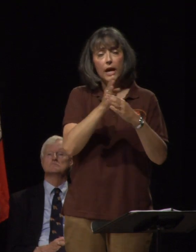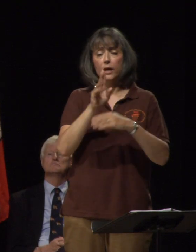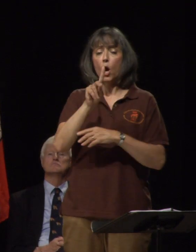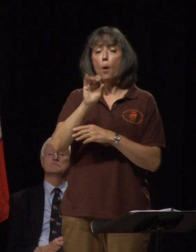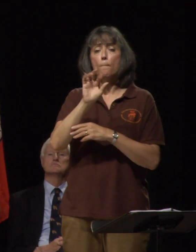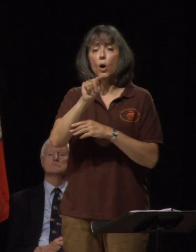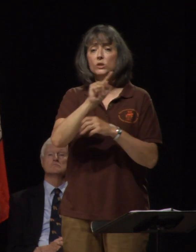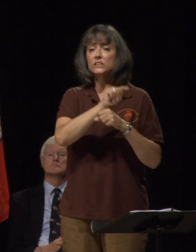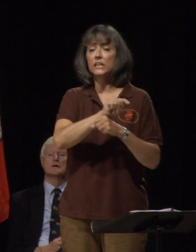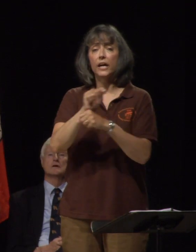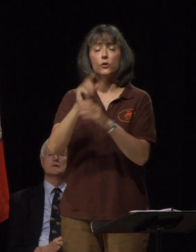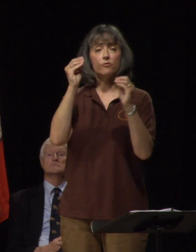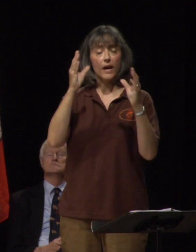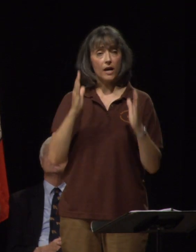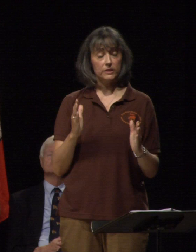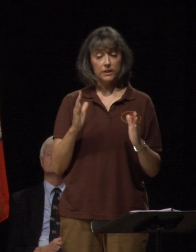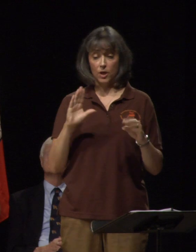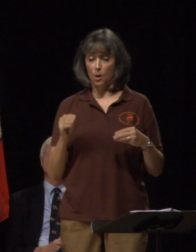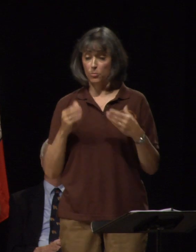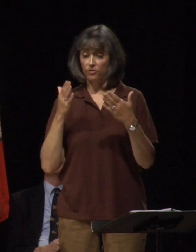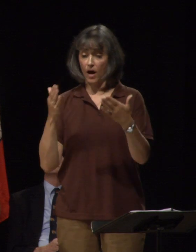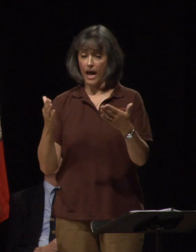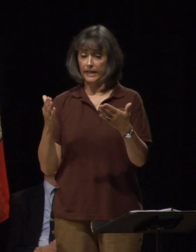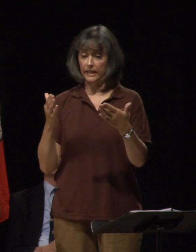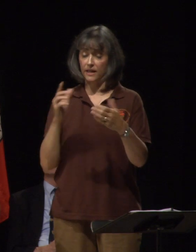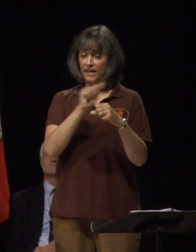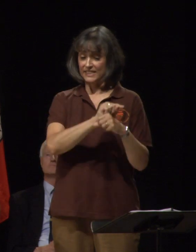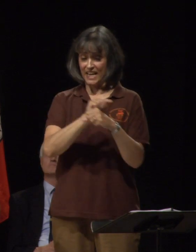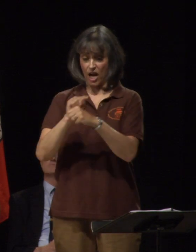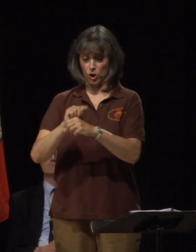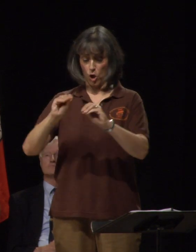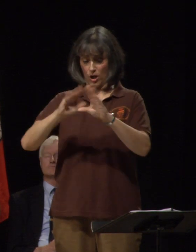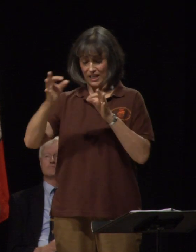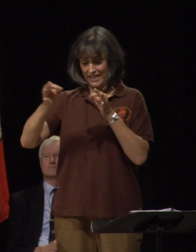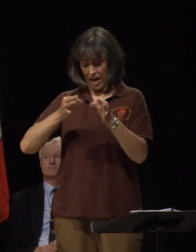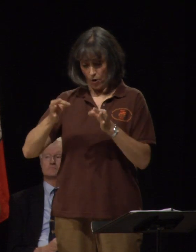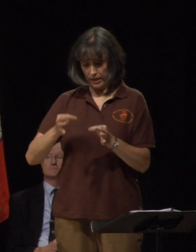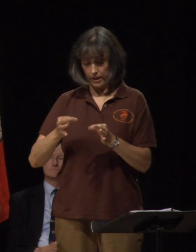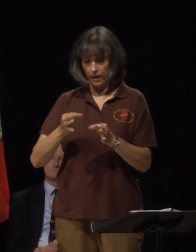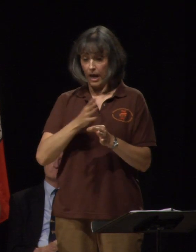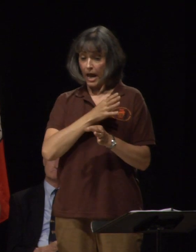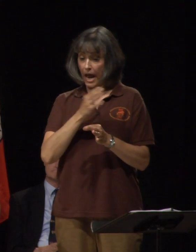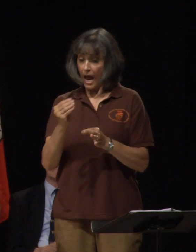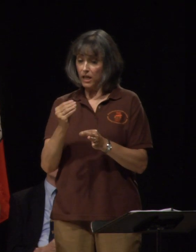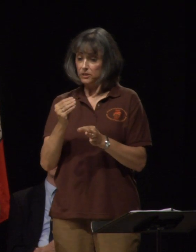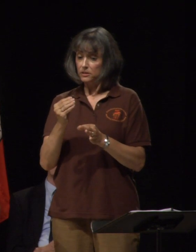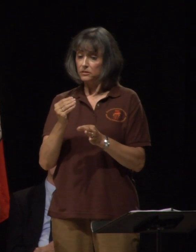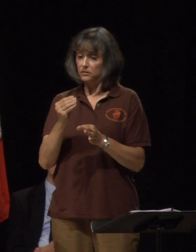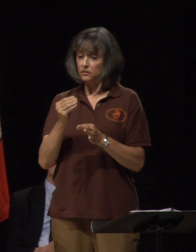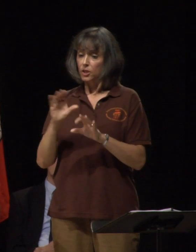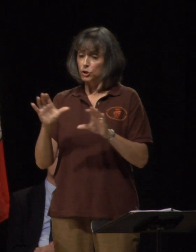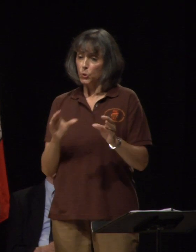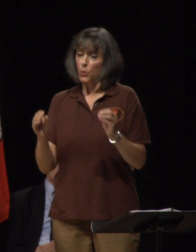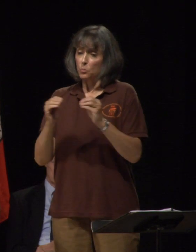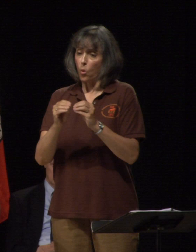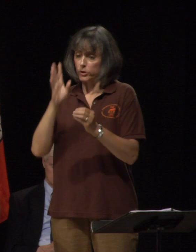CLARITY, AND STEPPING UP APPRECIATION AND RECOGNITION OF OUR FACULTY AND STAFF. WE WILL ALSO LOOK AT OTHER